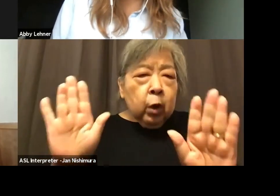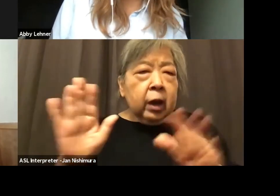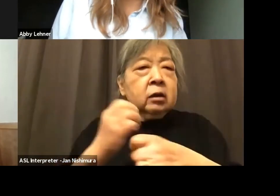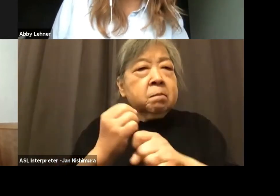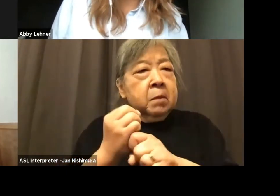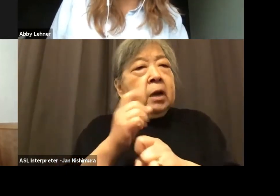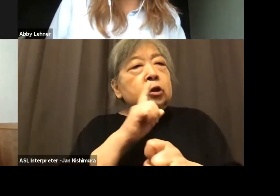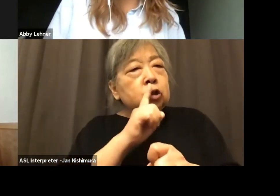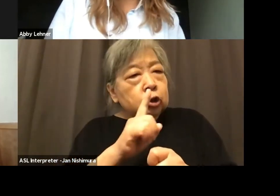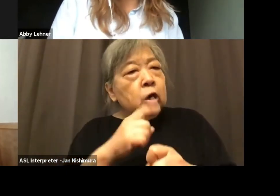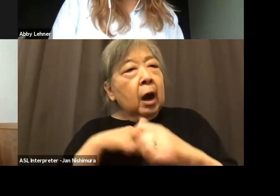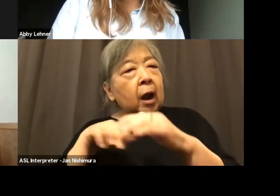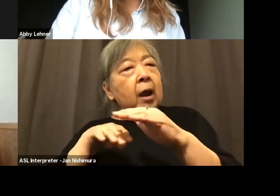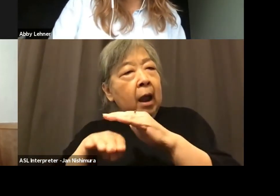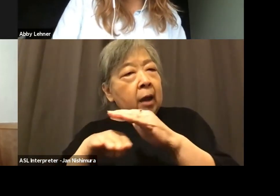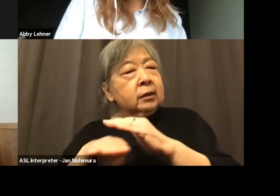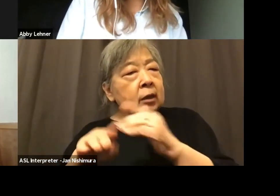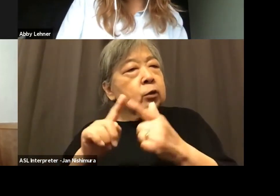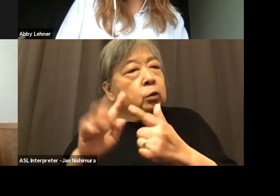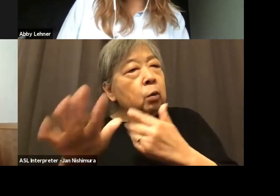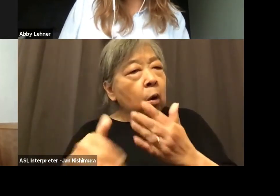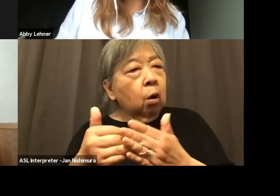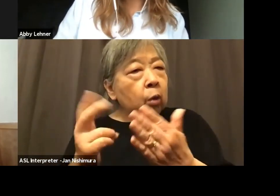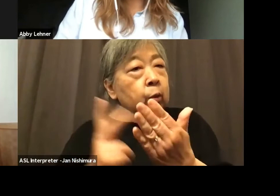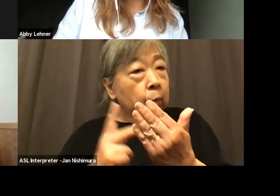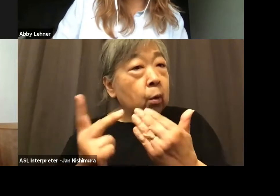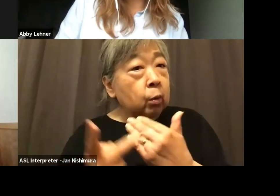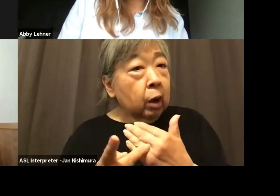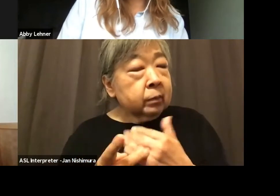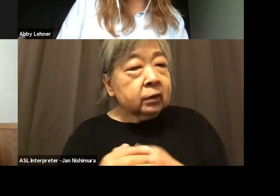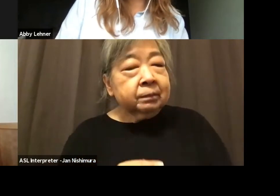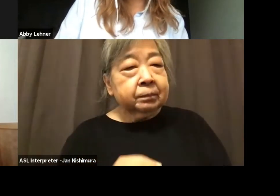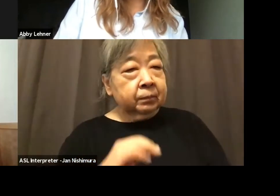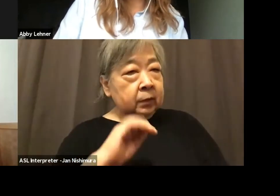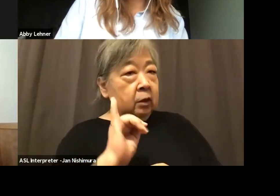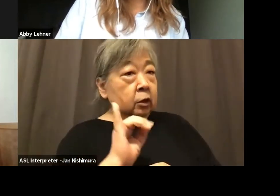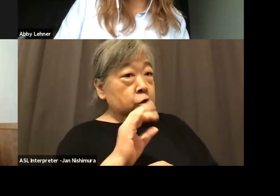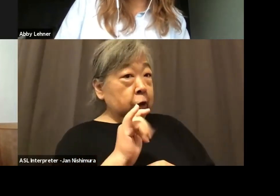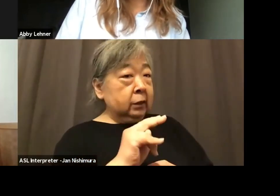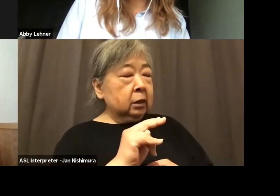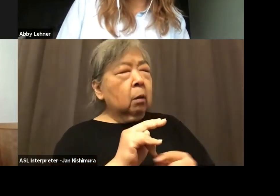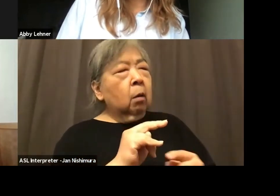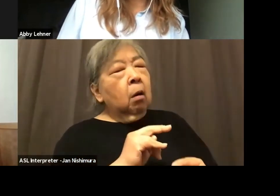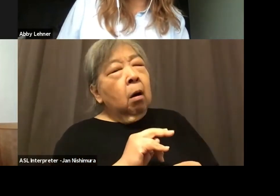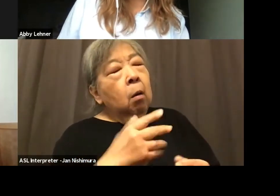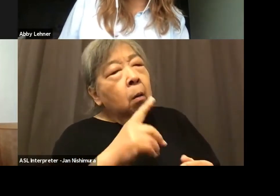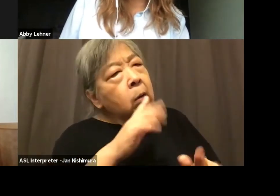programming. Thank you, wow. That's actually really interesting what you share.